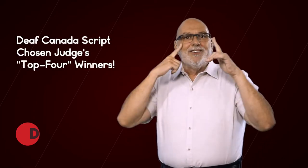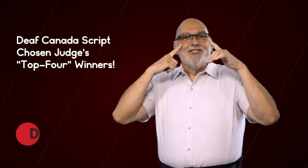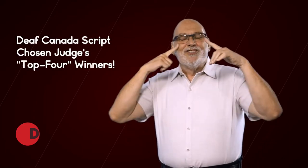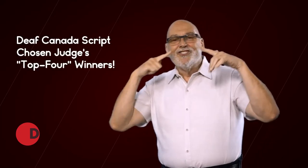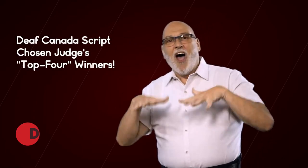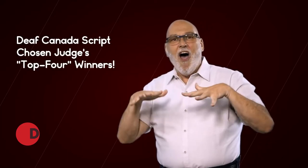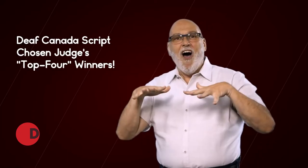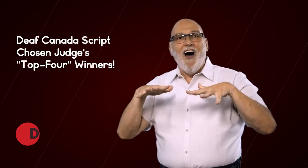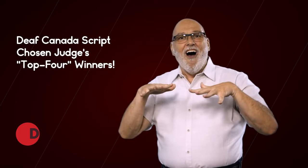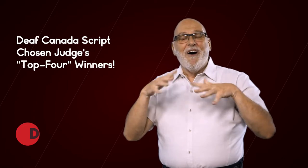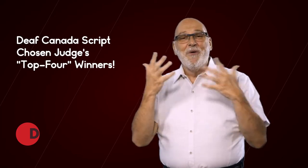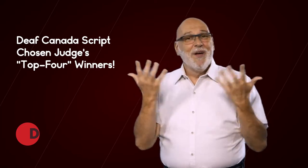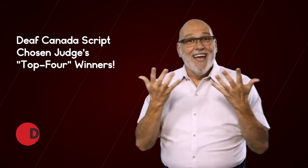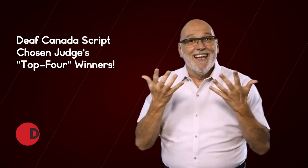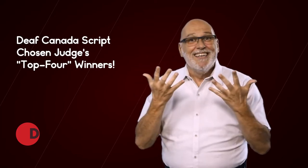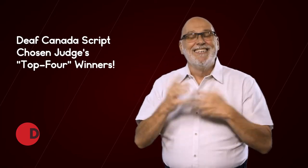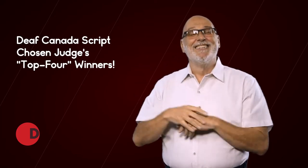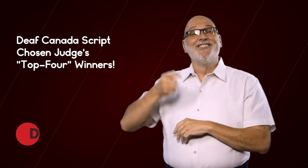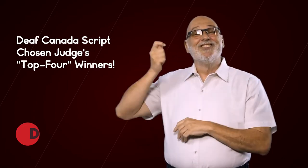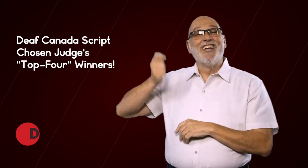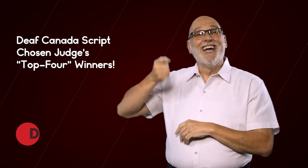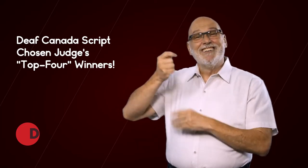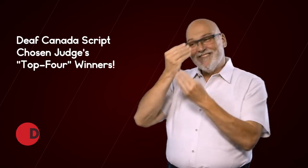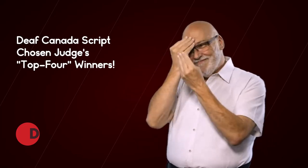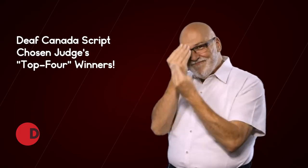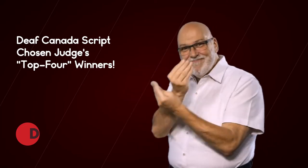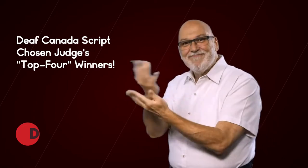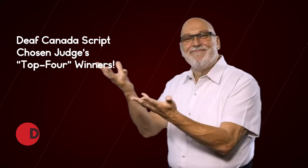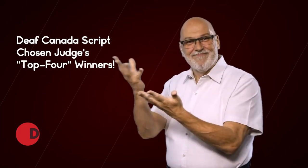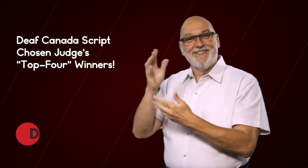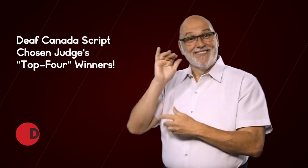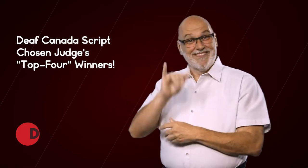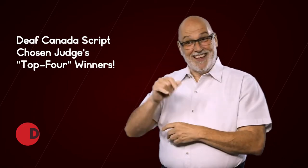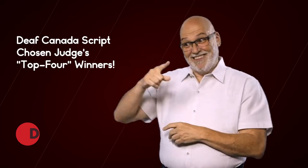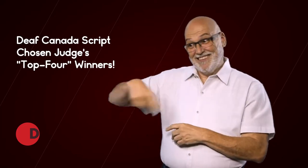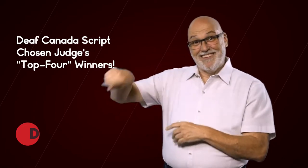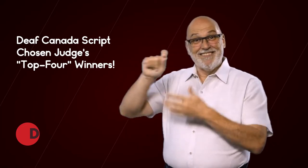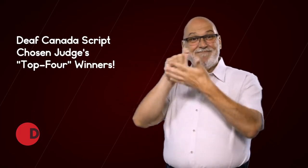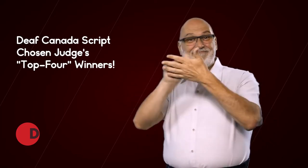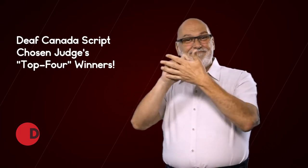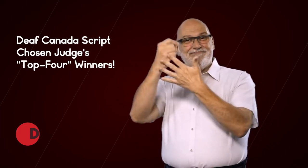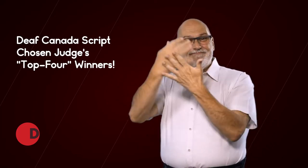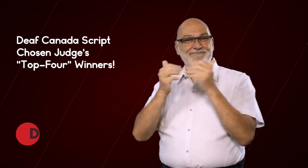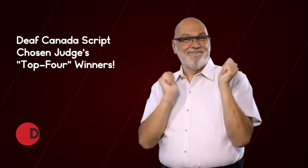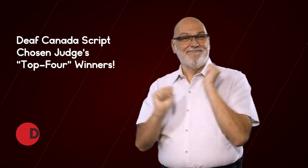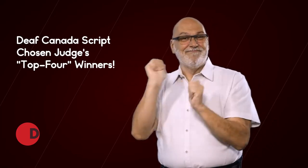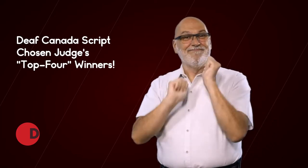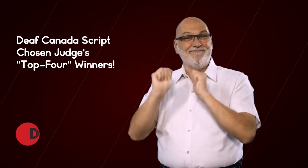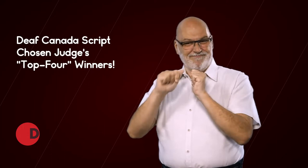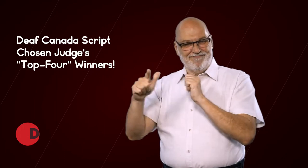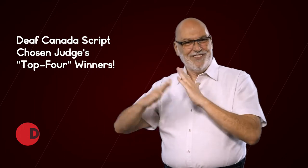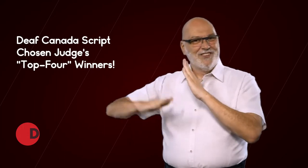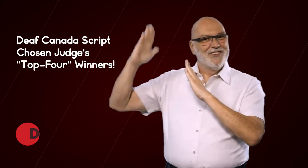their screenplay among the Judge’s “Top Four” winners.